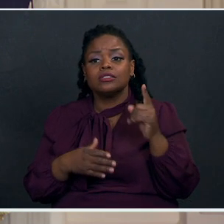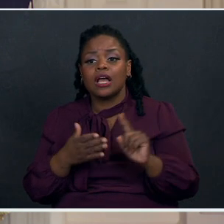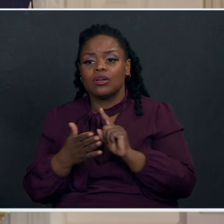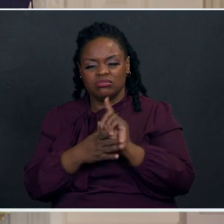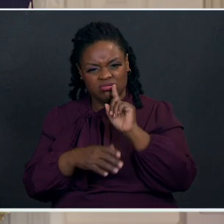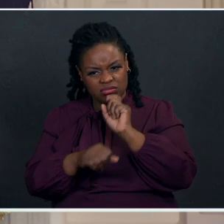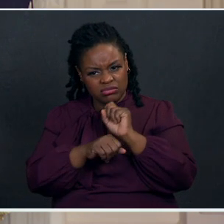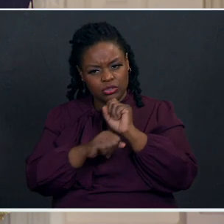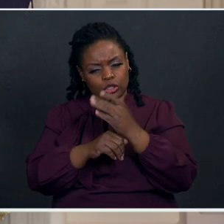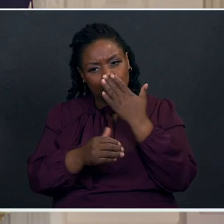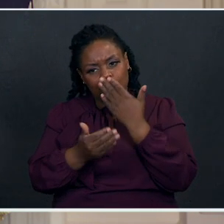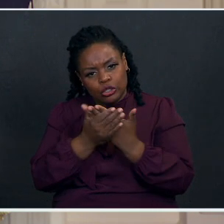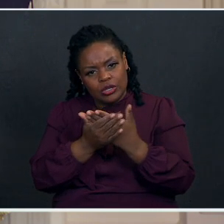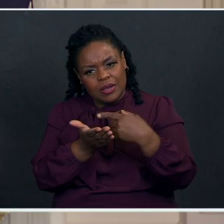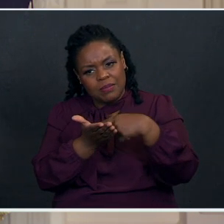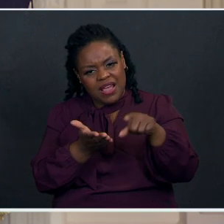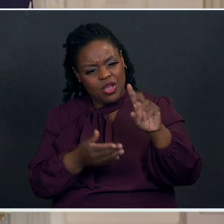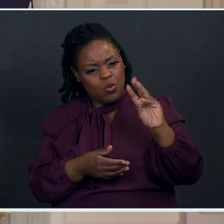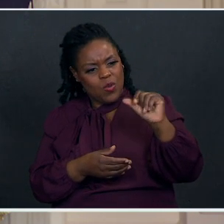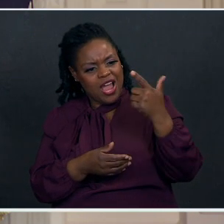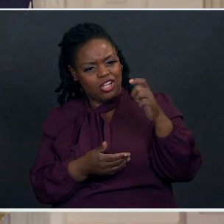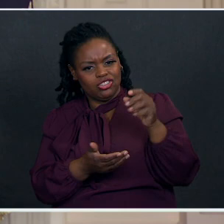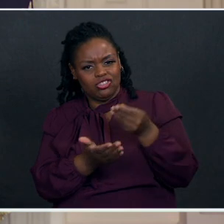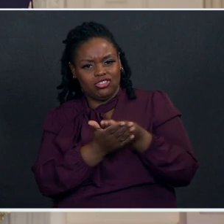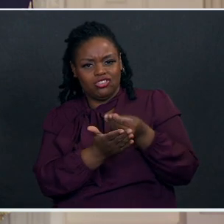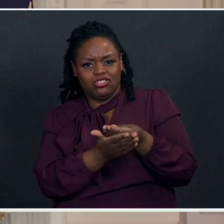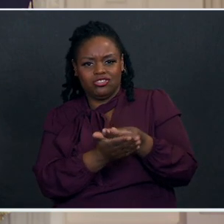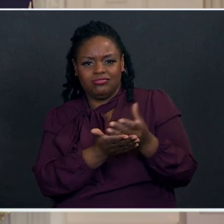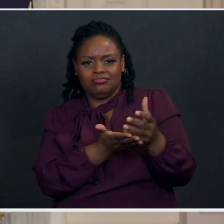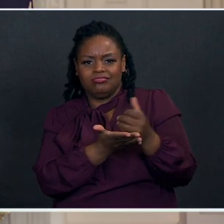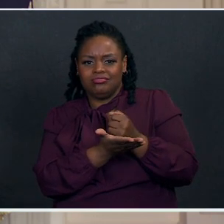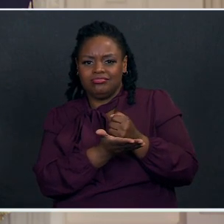You know, we can put millions of Americans to work modernizing our water systems,